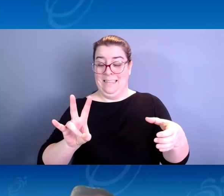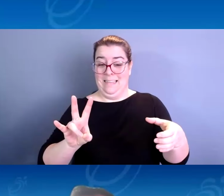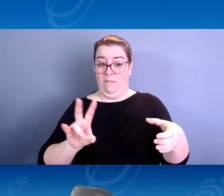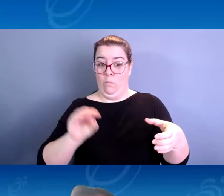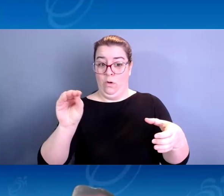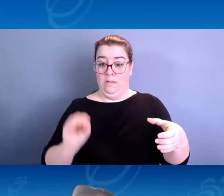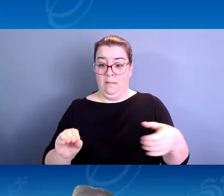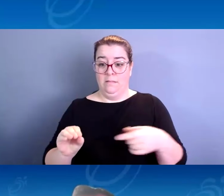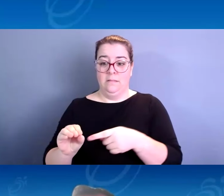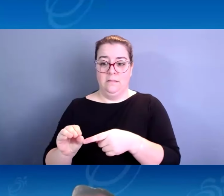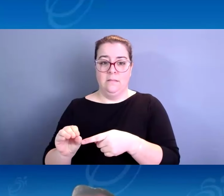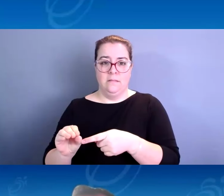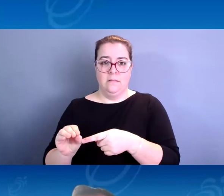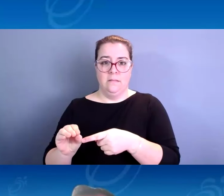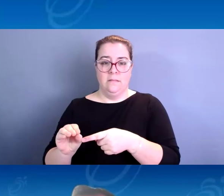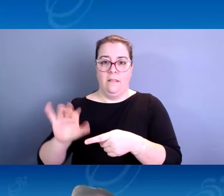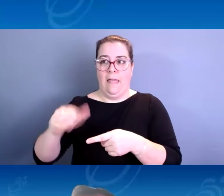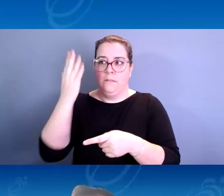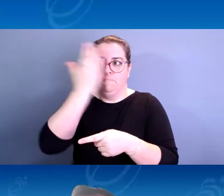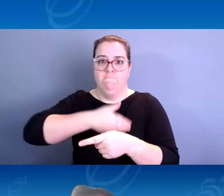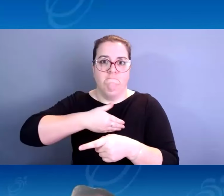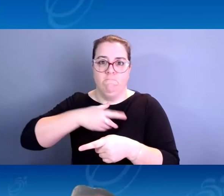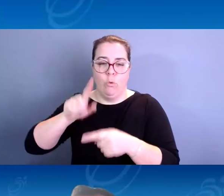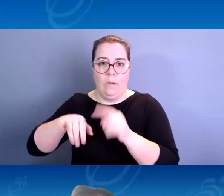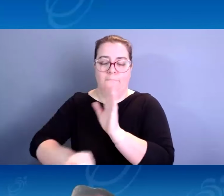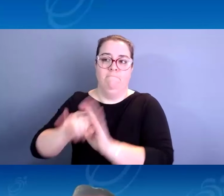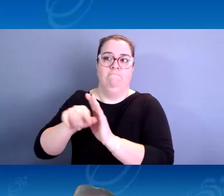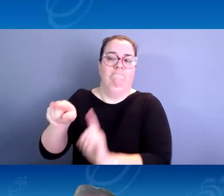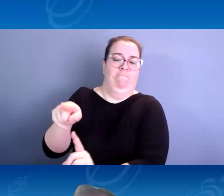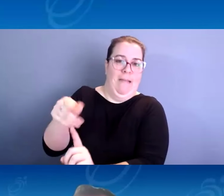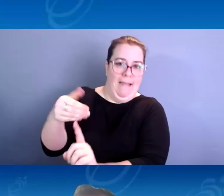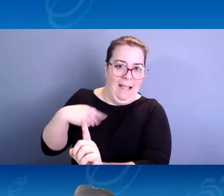which means they're not to the eye to see to knowing that that person has a disability,